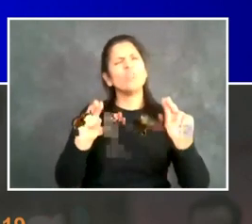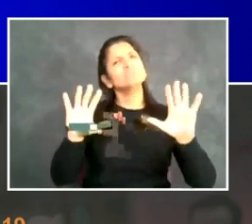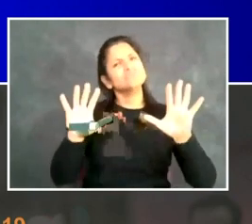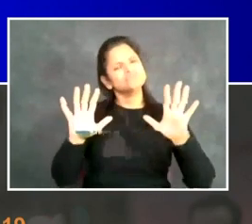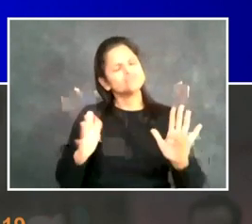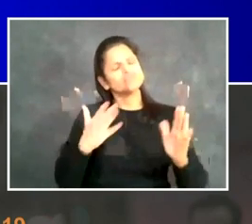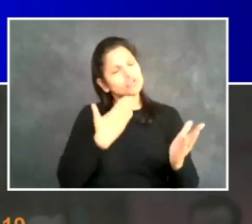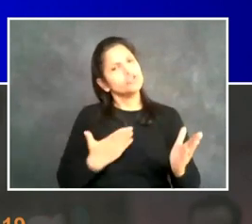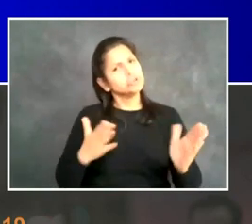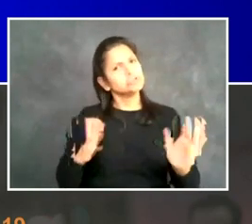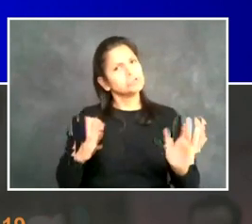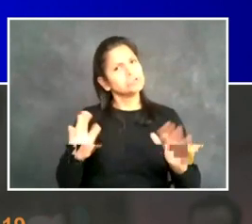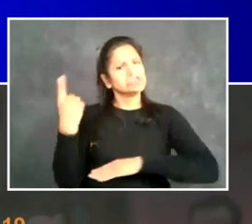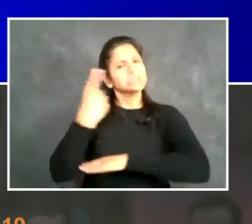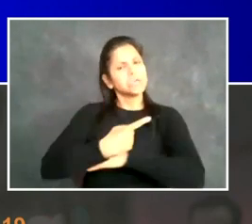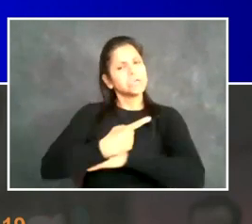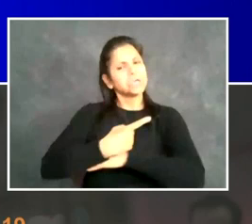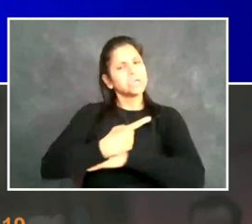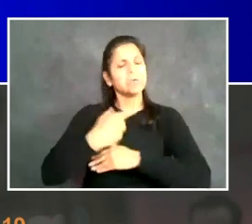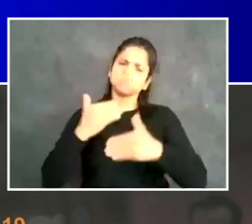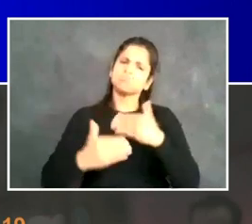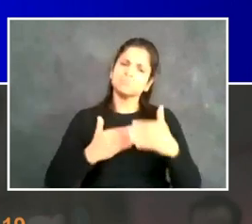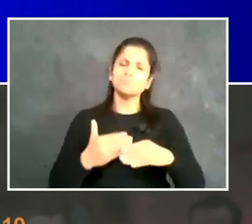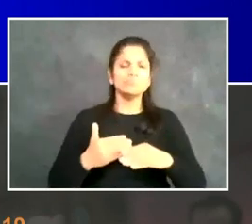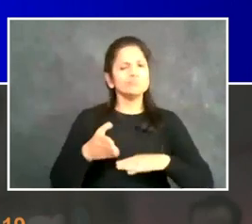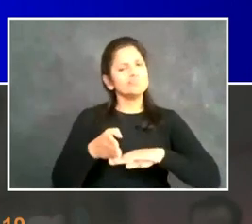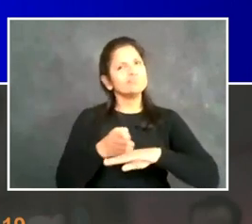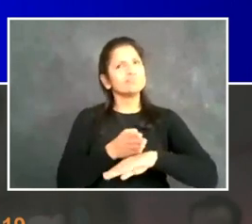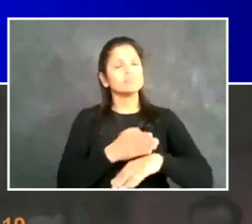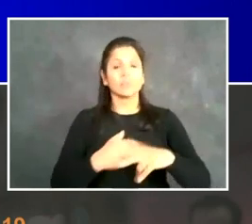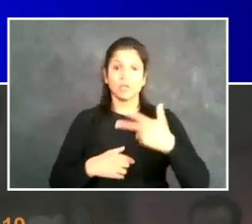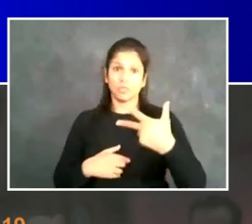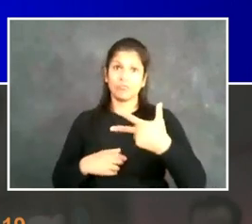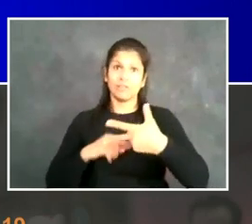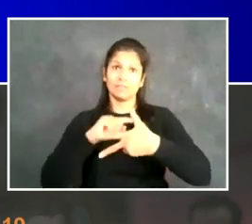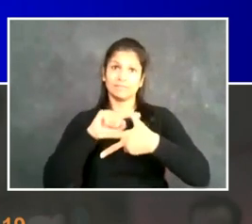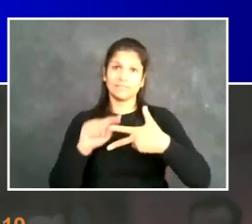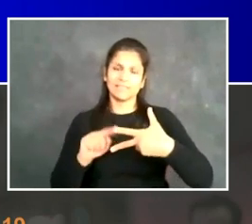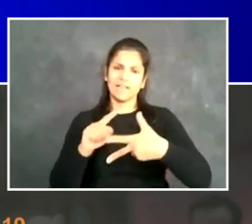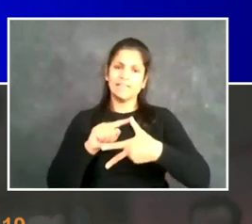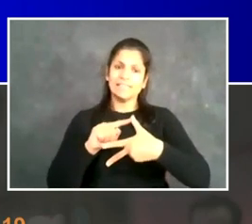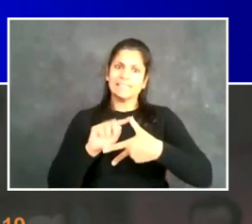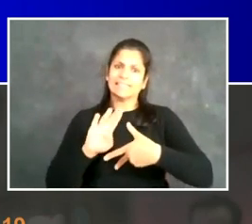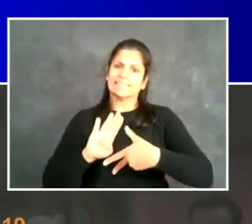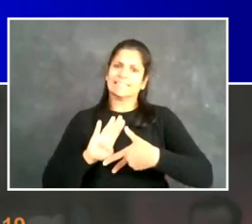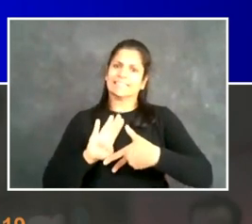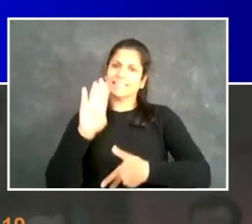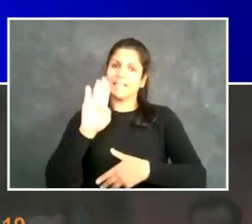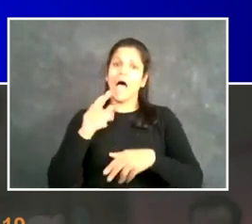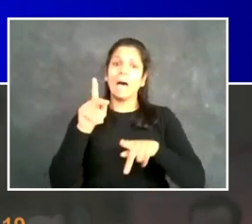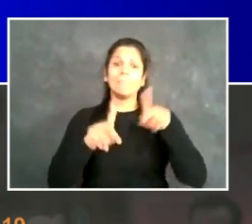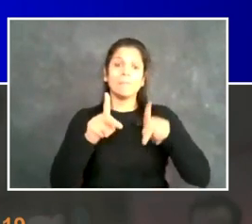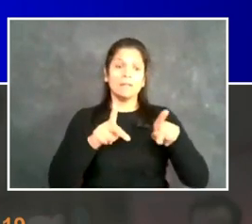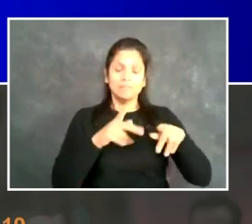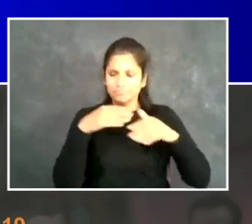AND WE HAVE TO KEEP PUSHING AND WE HAVE TO KEEP DOING BETTER.